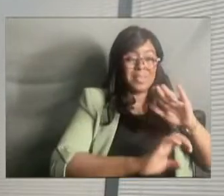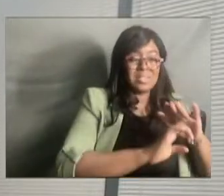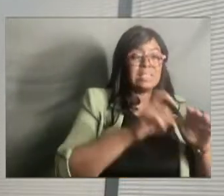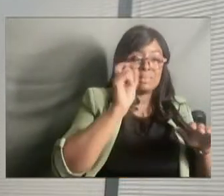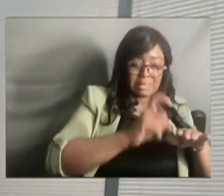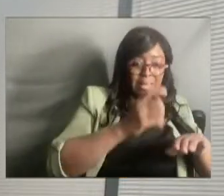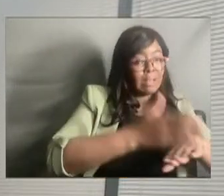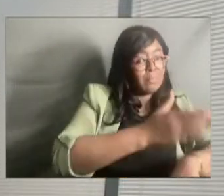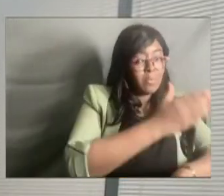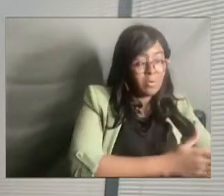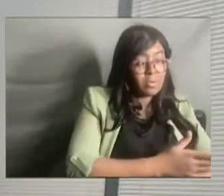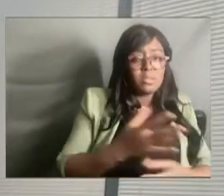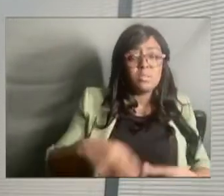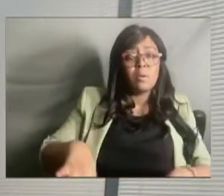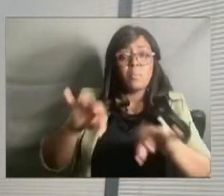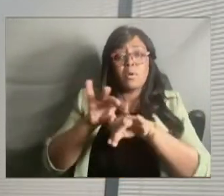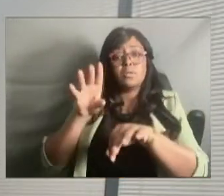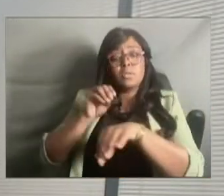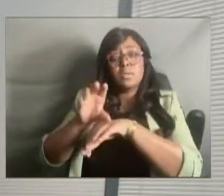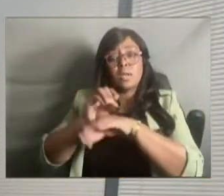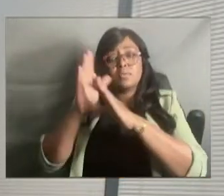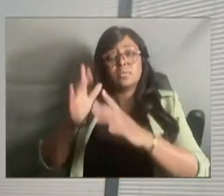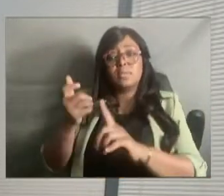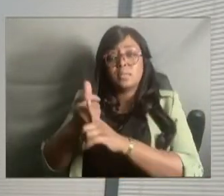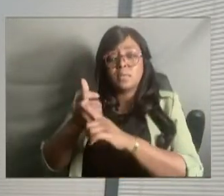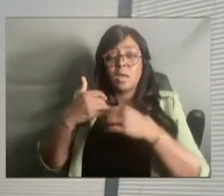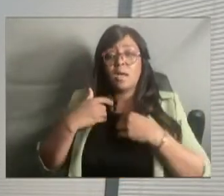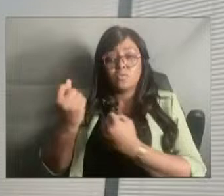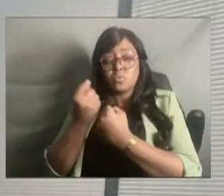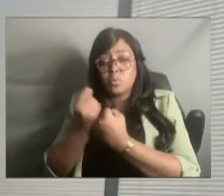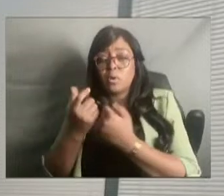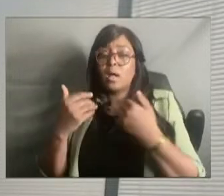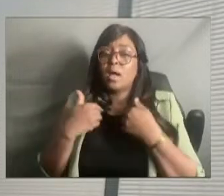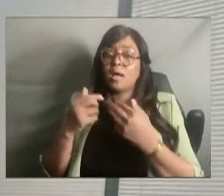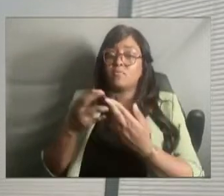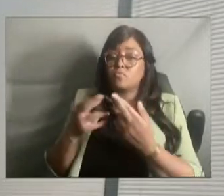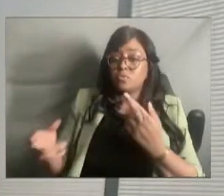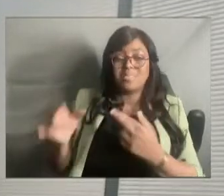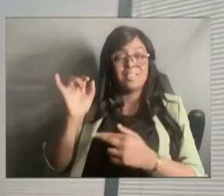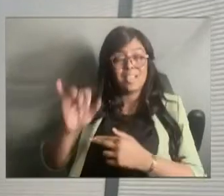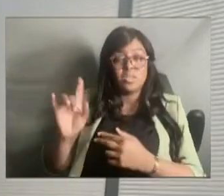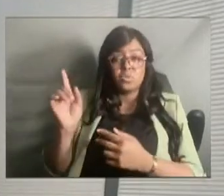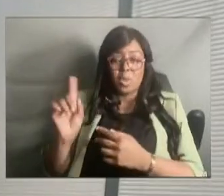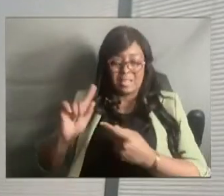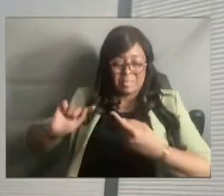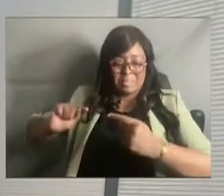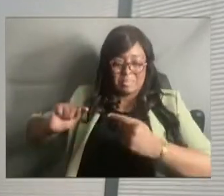make in elementary. It's important that counselors have support, too, and that they have